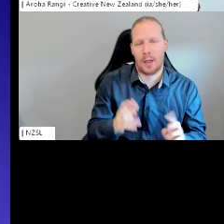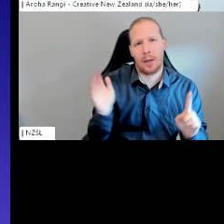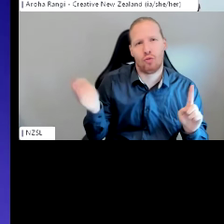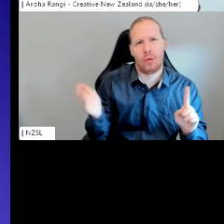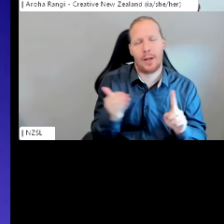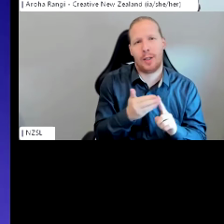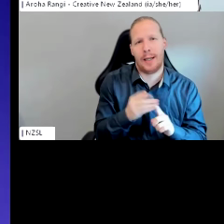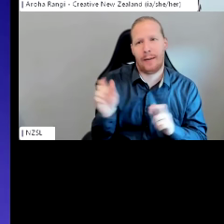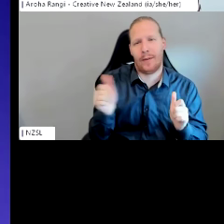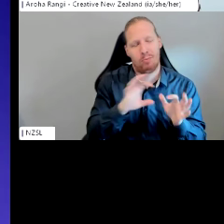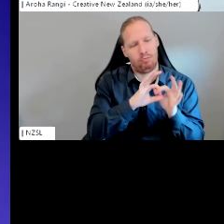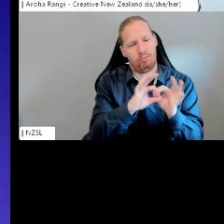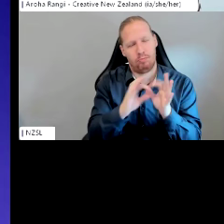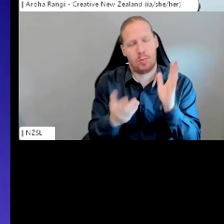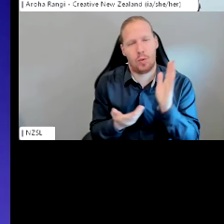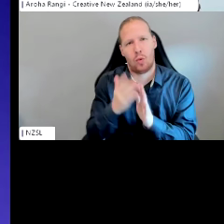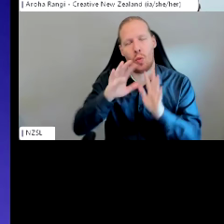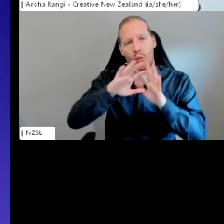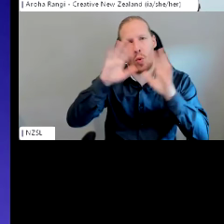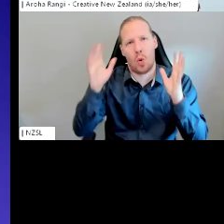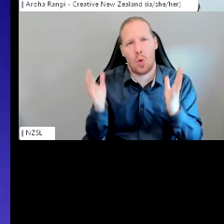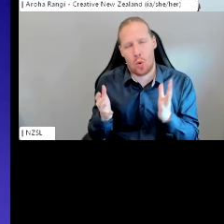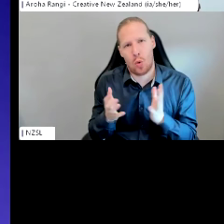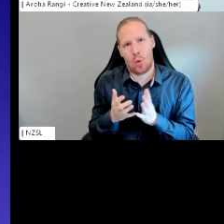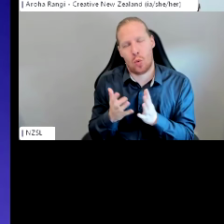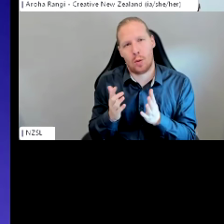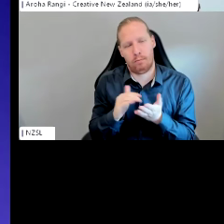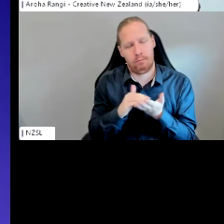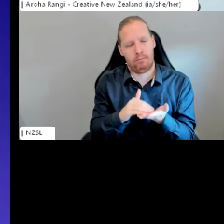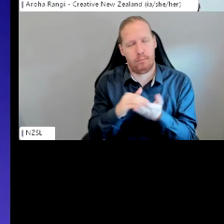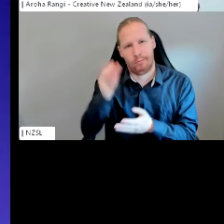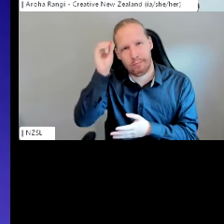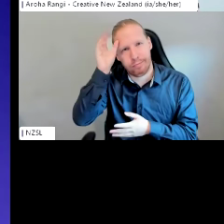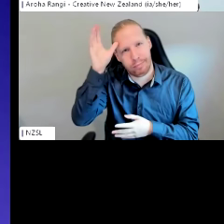deeper and more meaningful relationships with their audiences and communities. I'll now hand